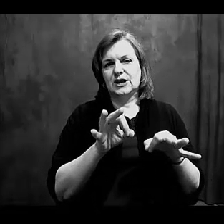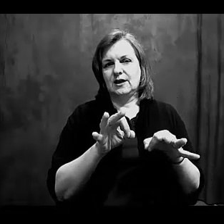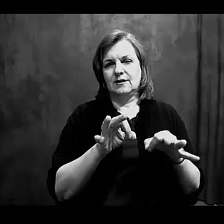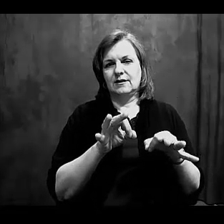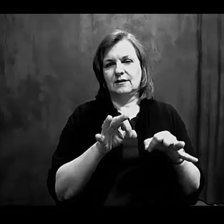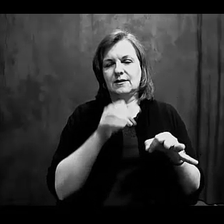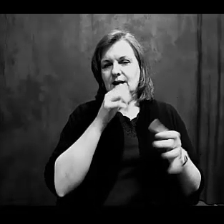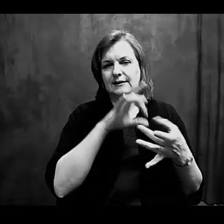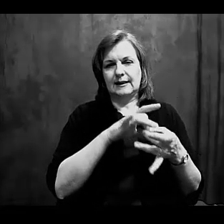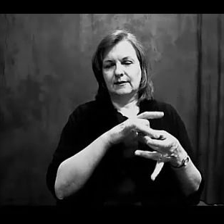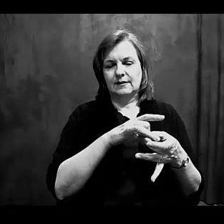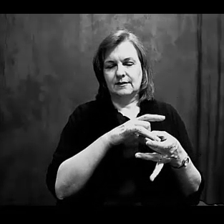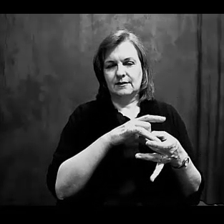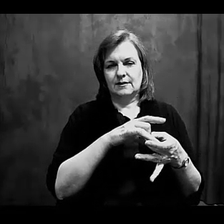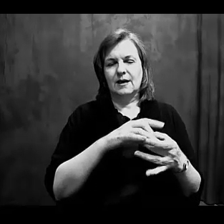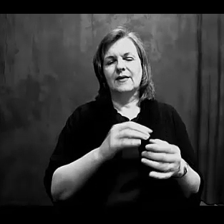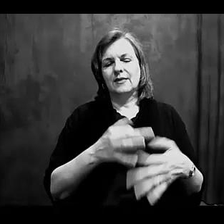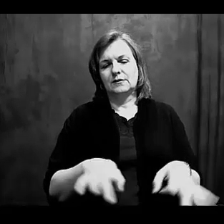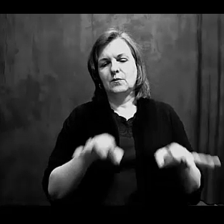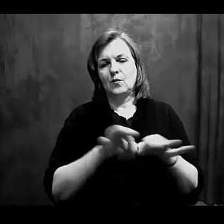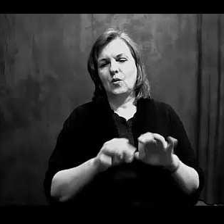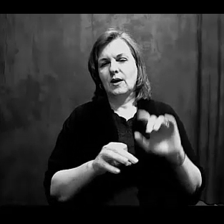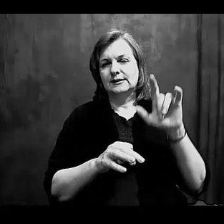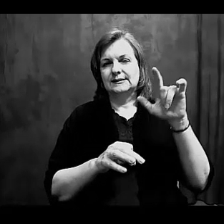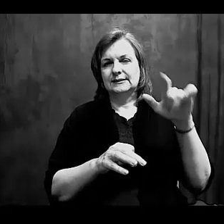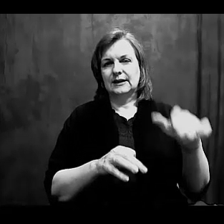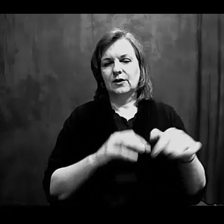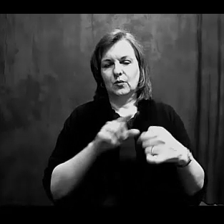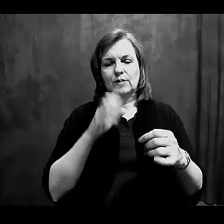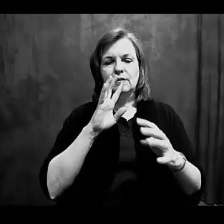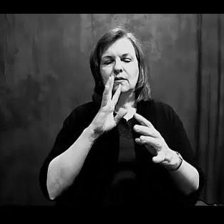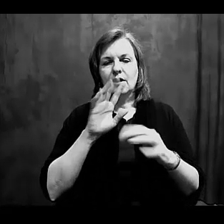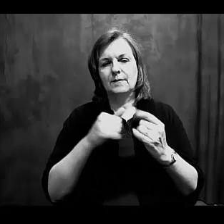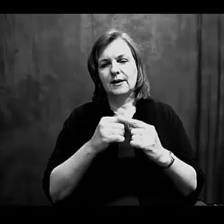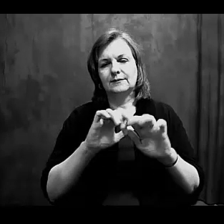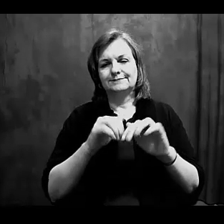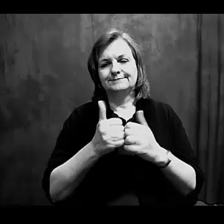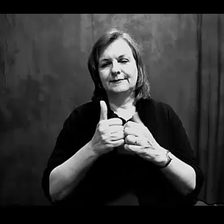important later on we start thinking about the process of protein production